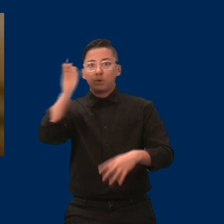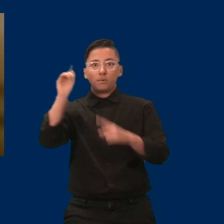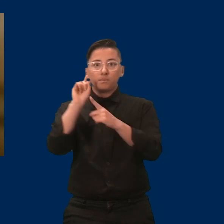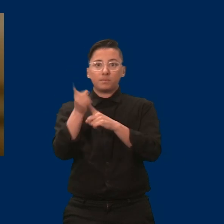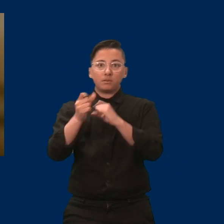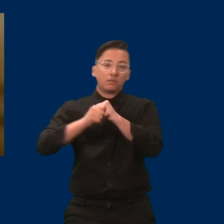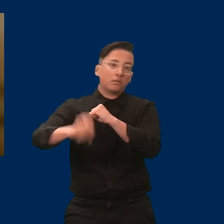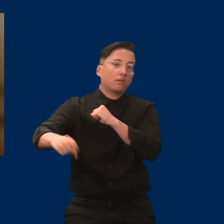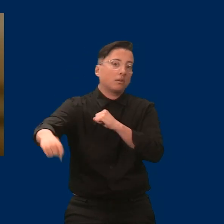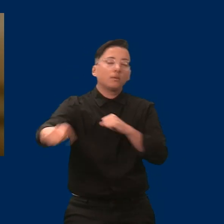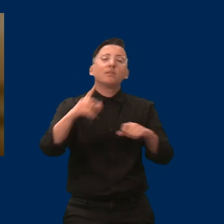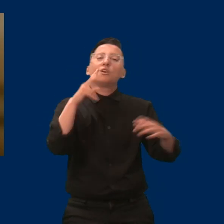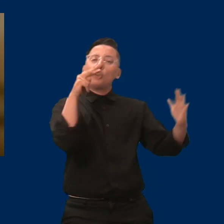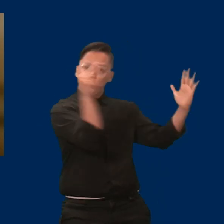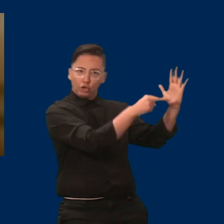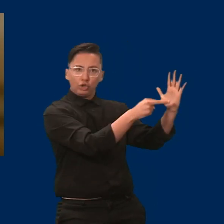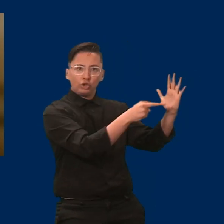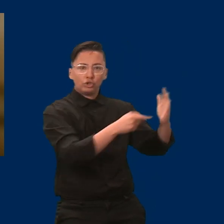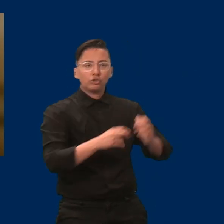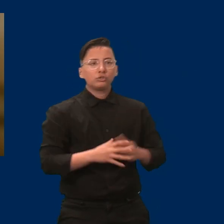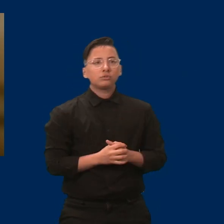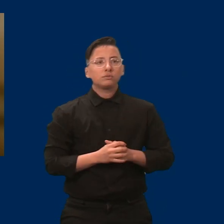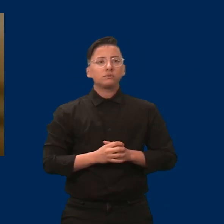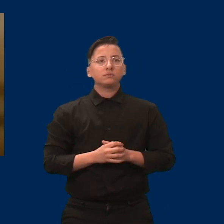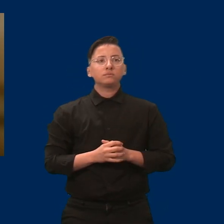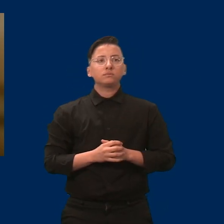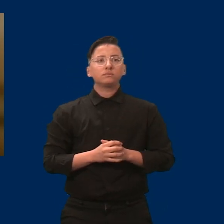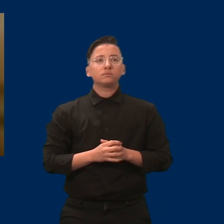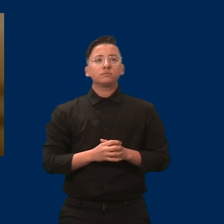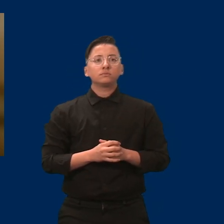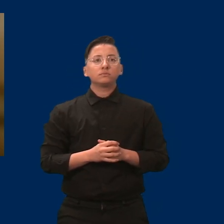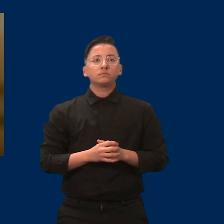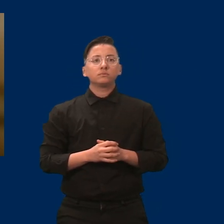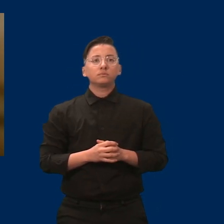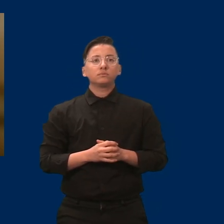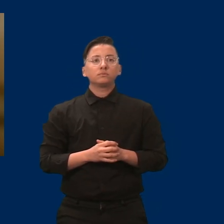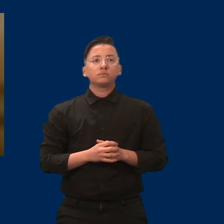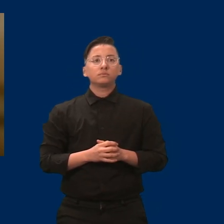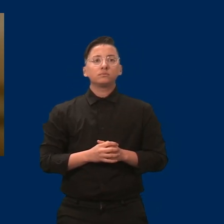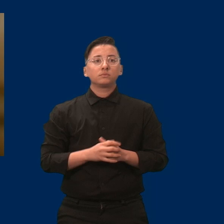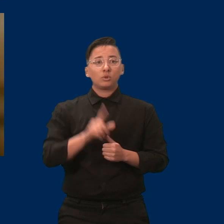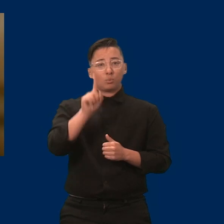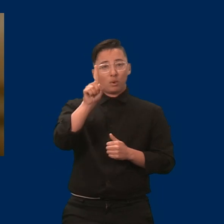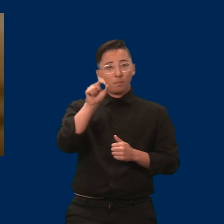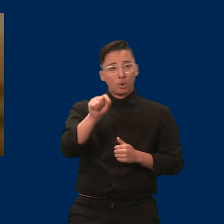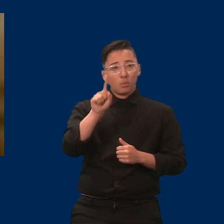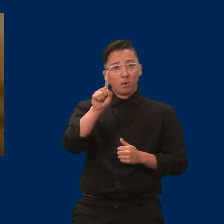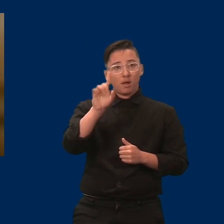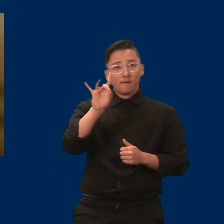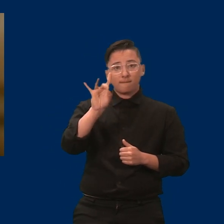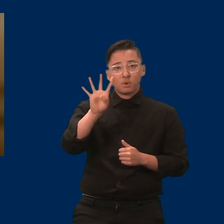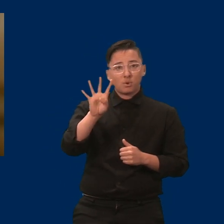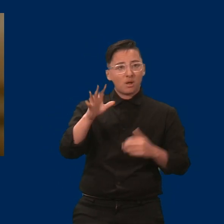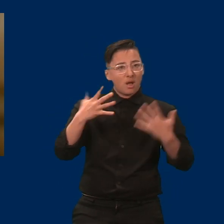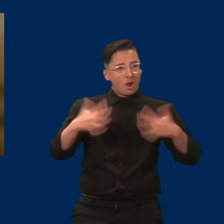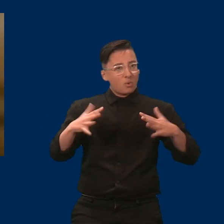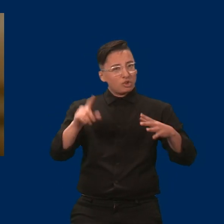But in this case, you know, you say if $1.184 billion was underspent, what about the FMAP,